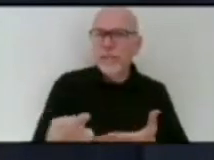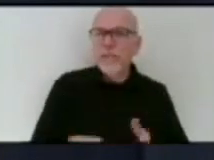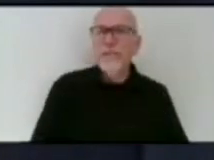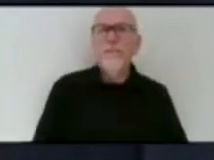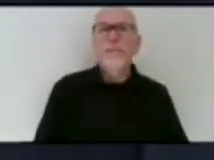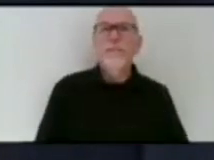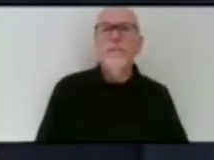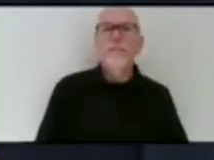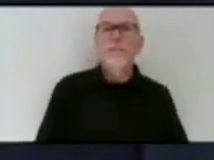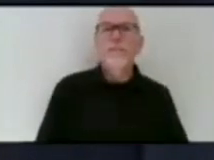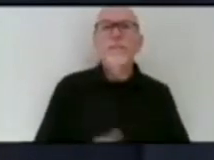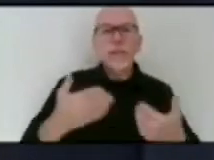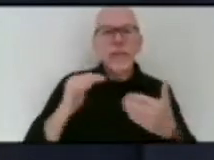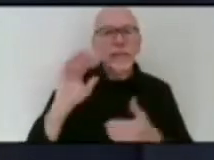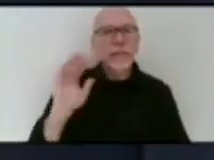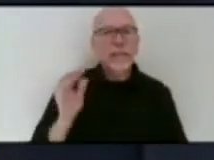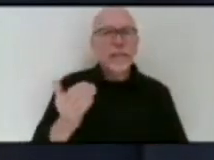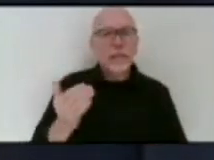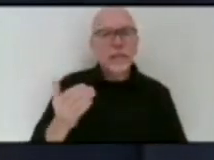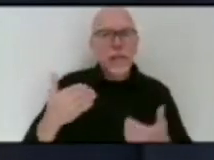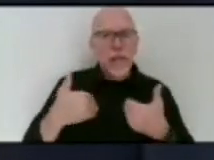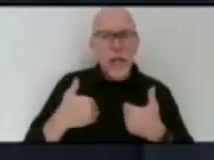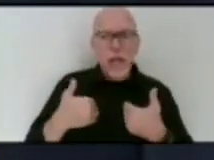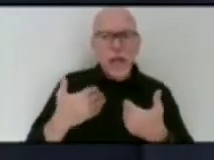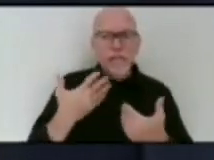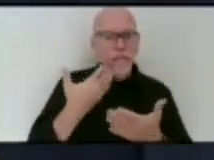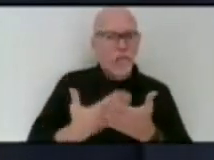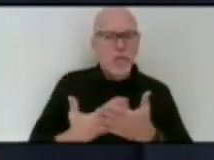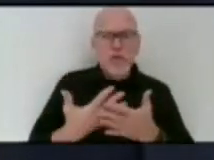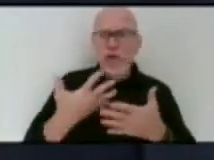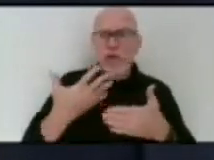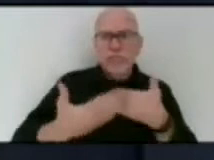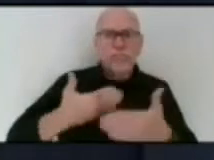There appears to be positive movement about the prospects for a covert